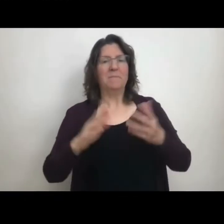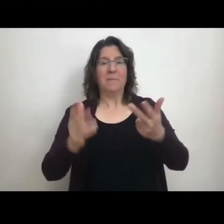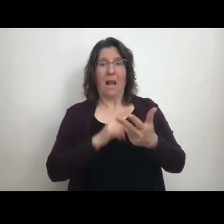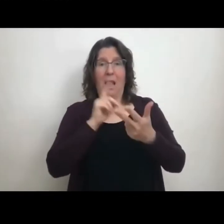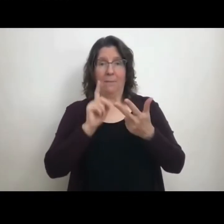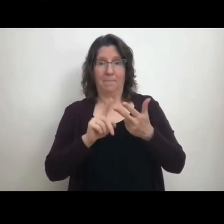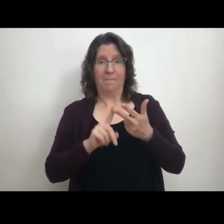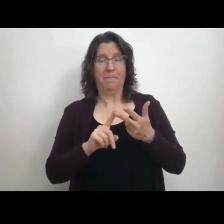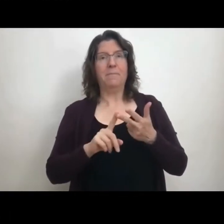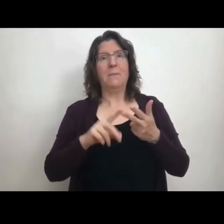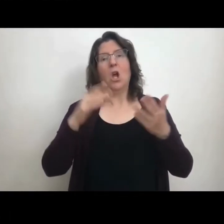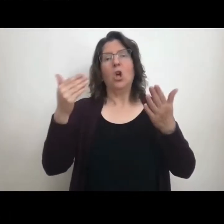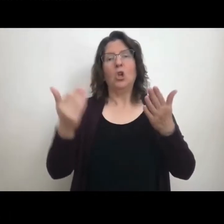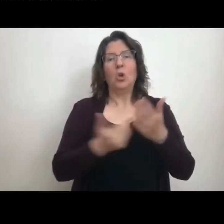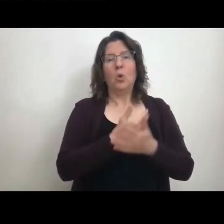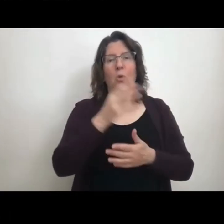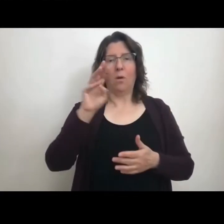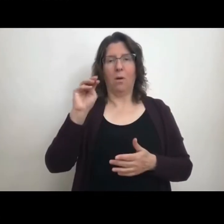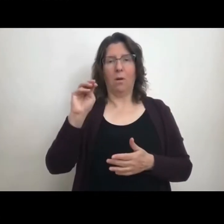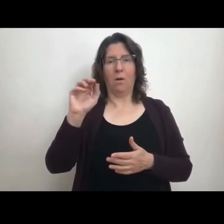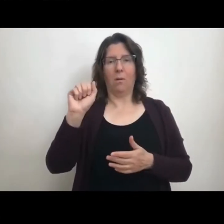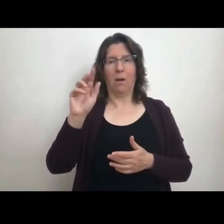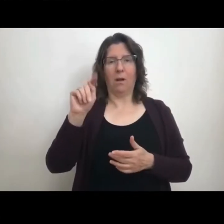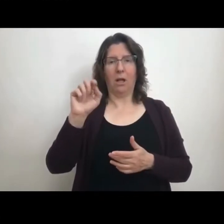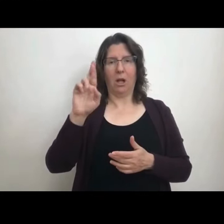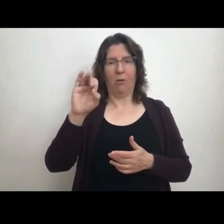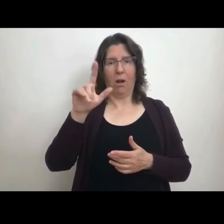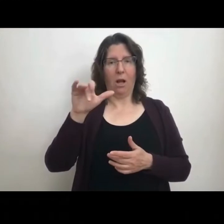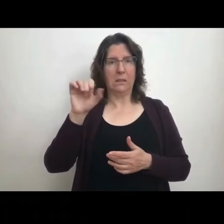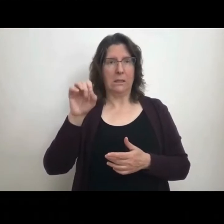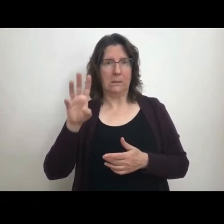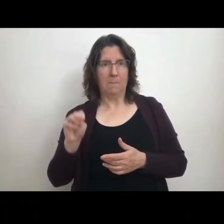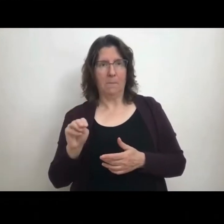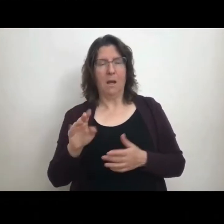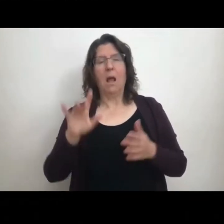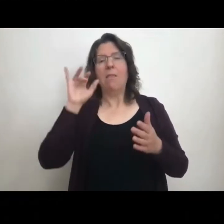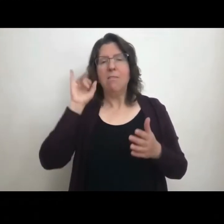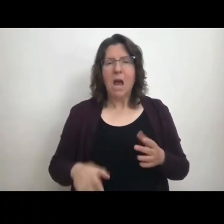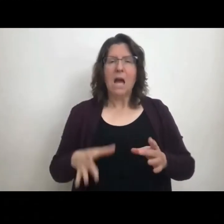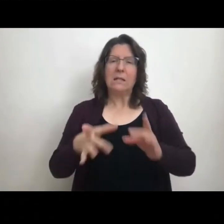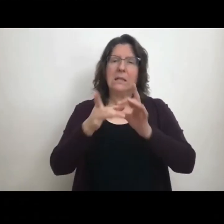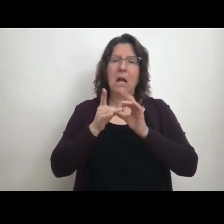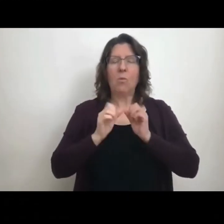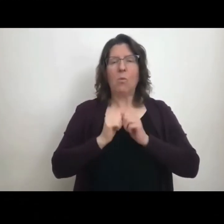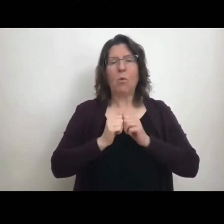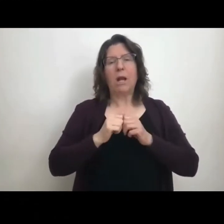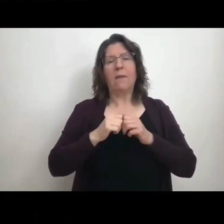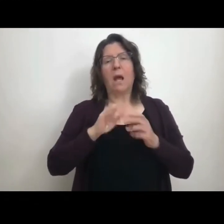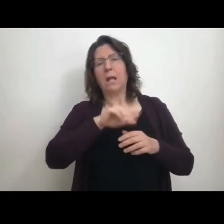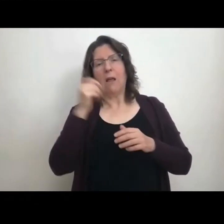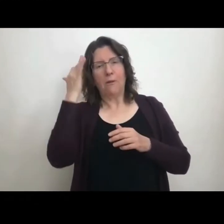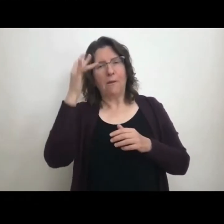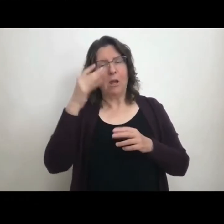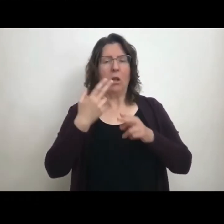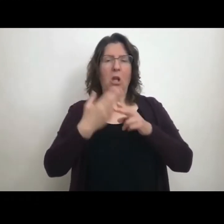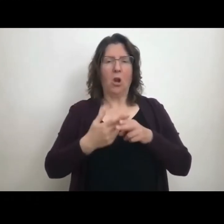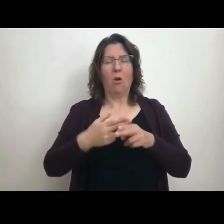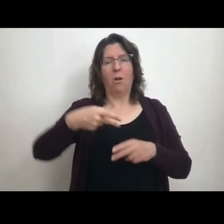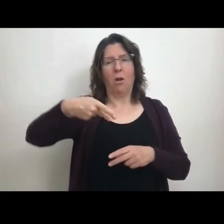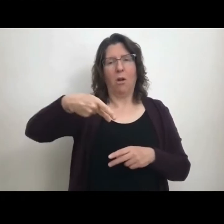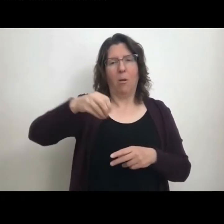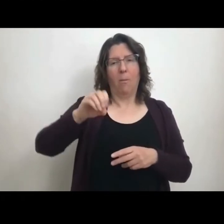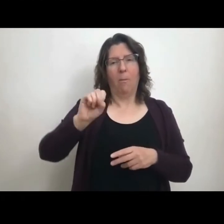The other theory I want to talk about is 'New Materialism.'